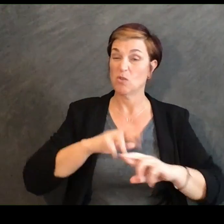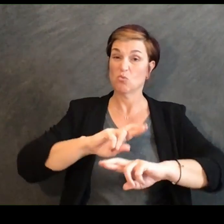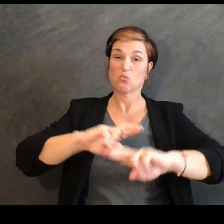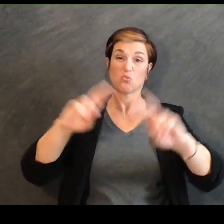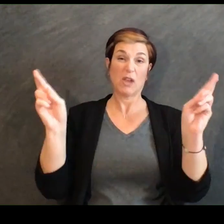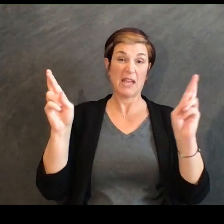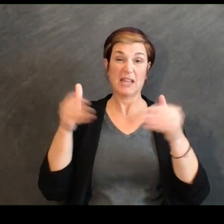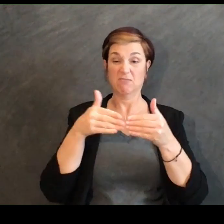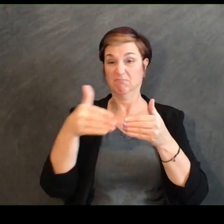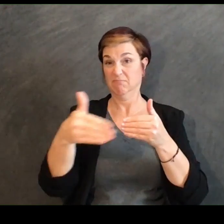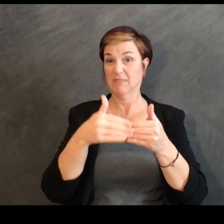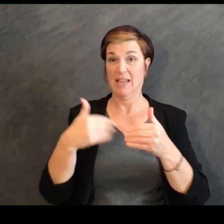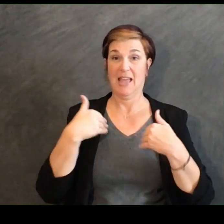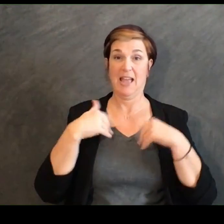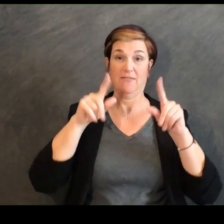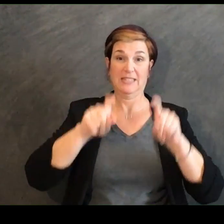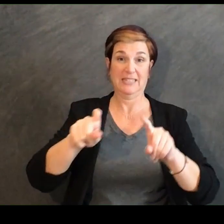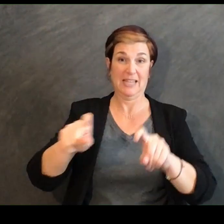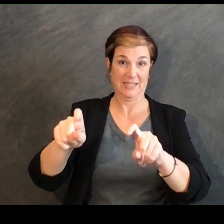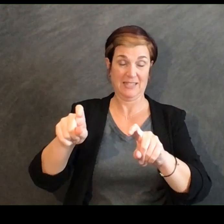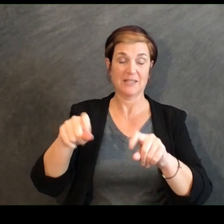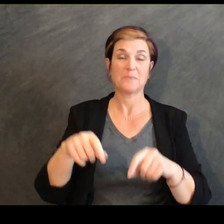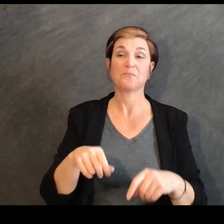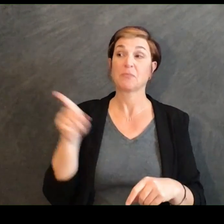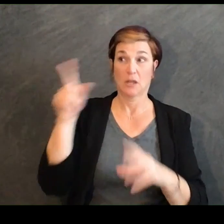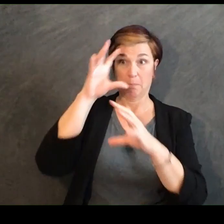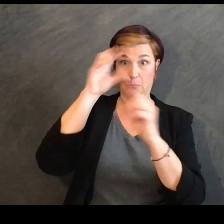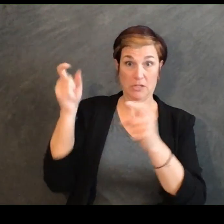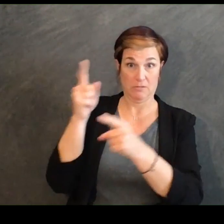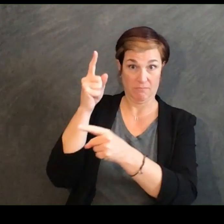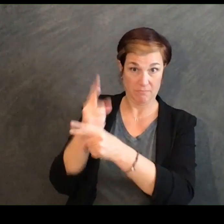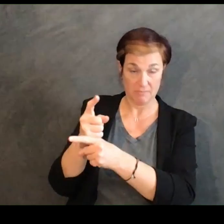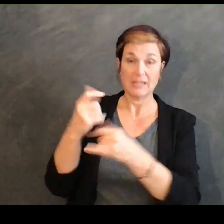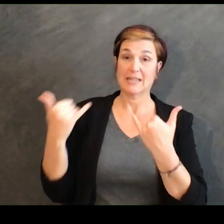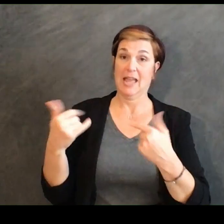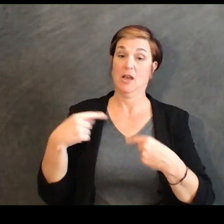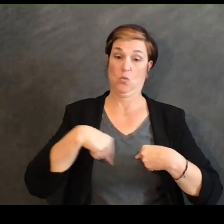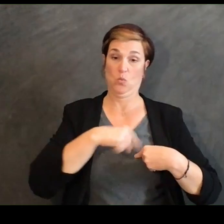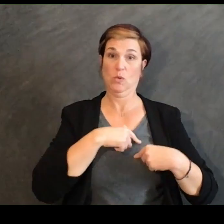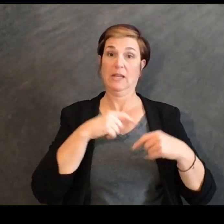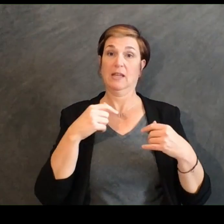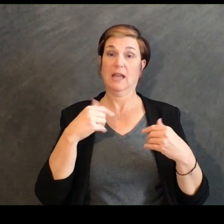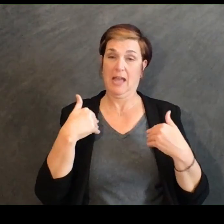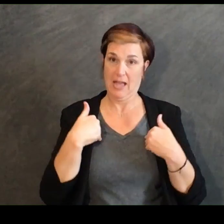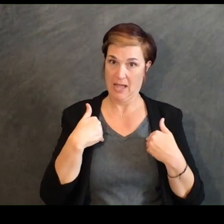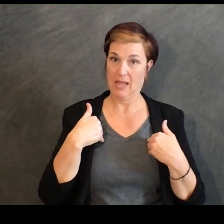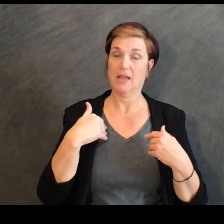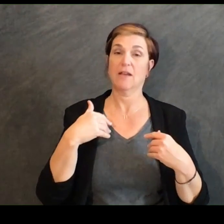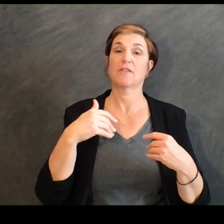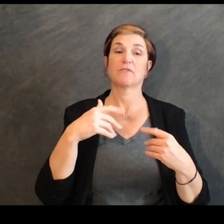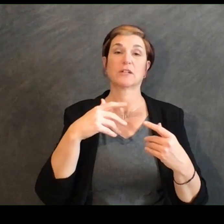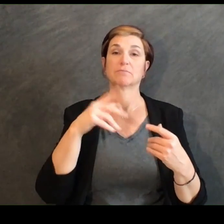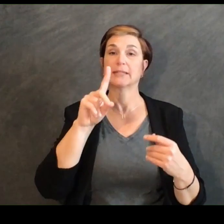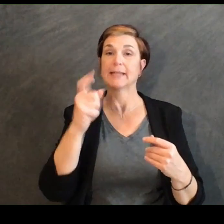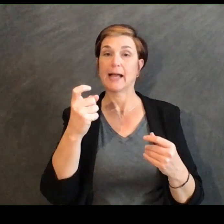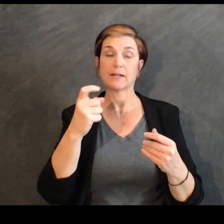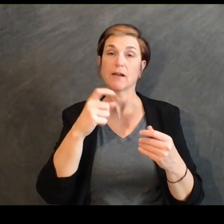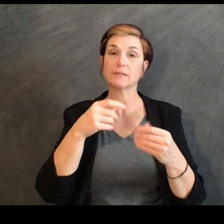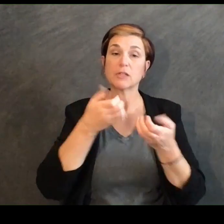facilities as the president mentioned we now have capabilities from Roche Diagnostics that we will bring into our facilities this weekend